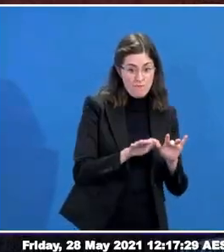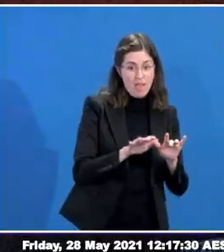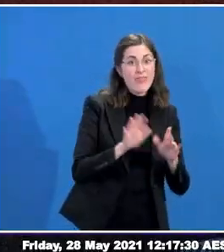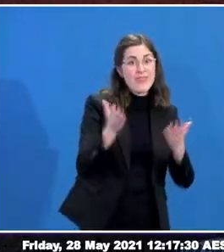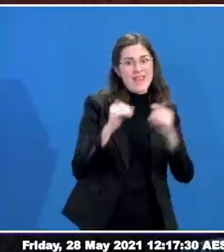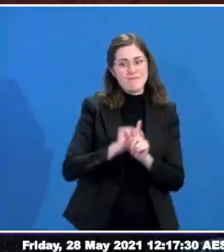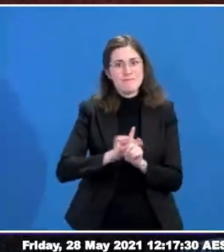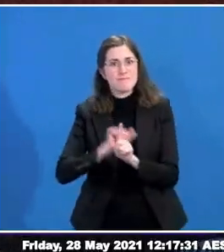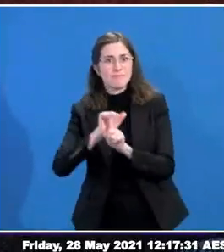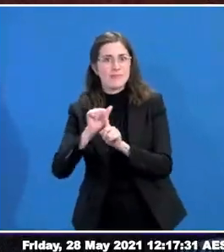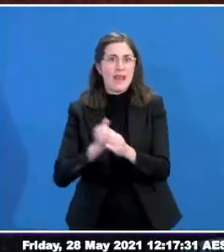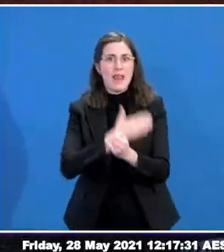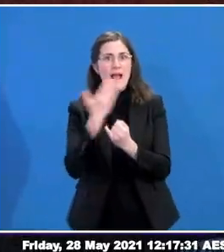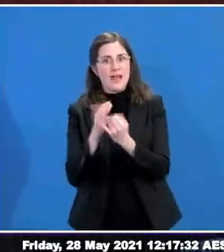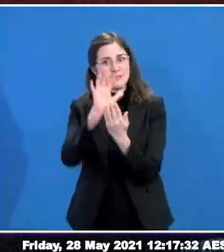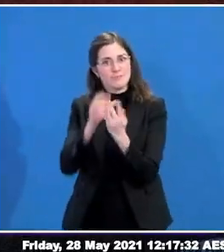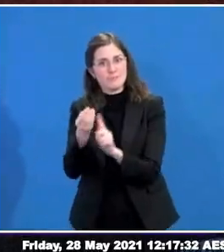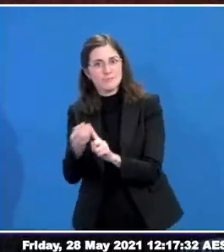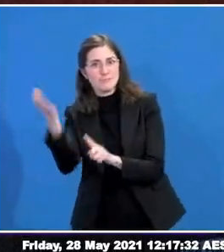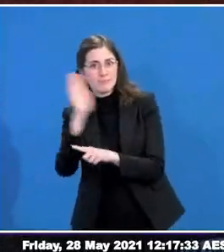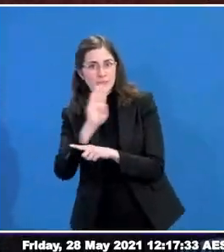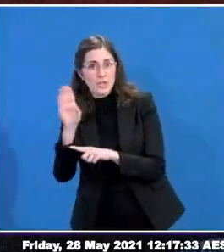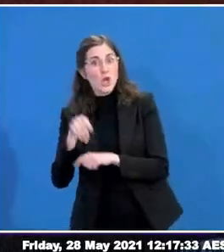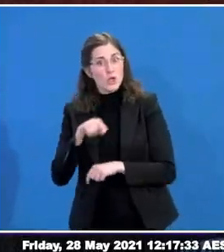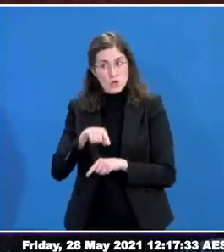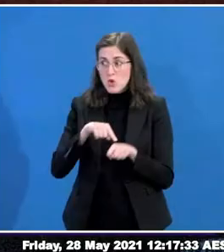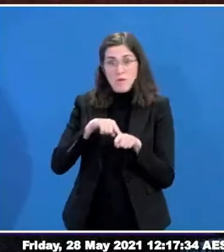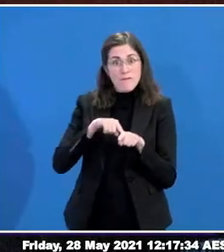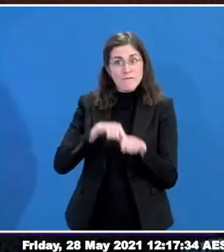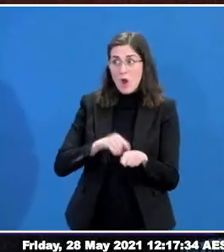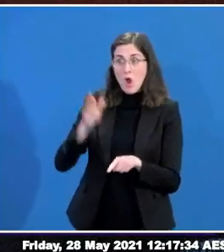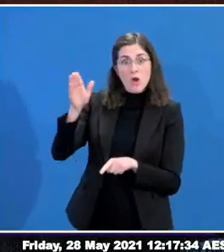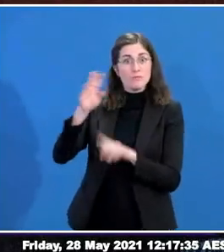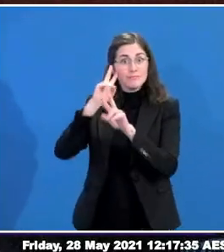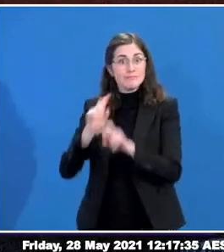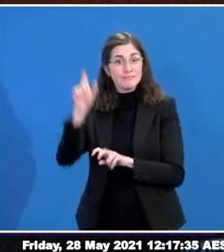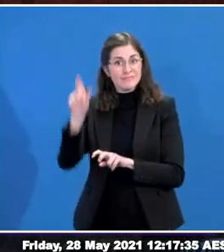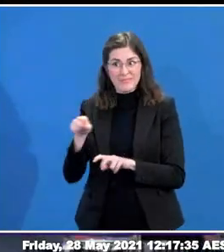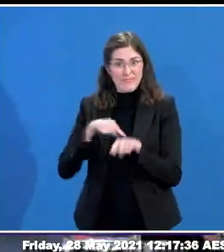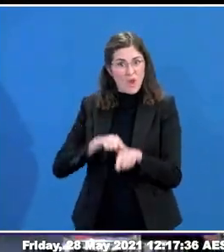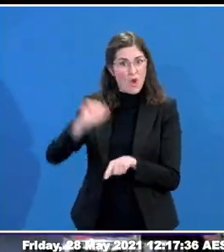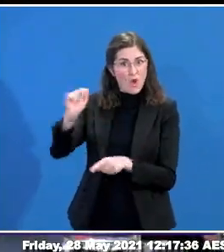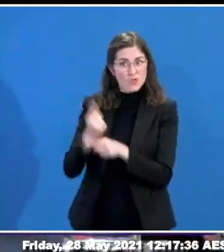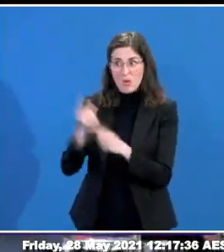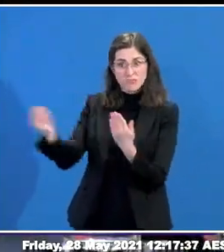using Ms Piaud's independent established allegations as the basis for reporting to the board? Absolutely, yes.